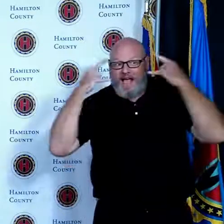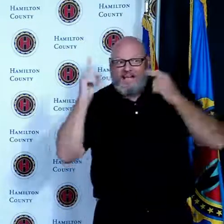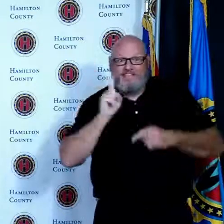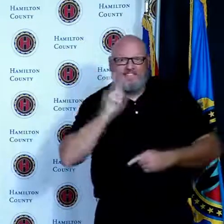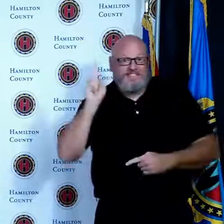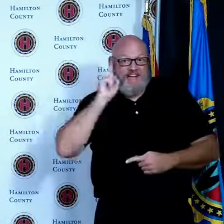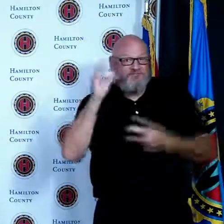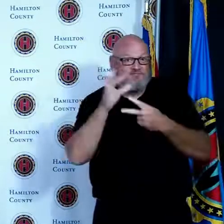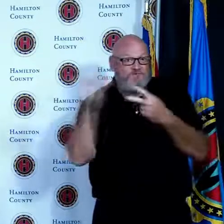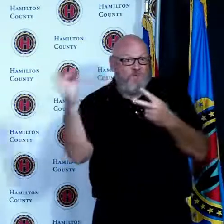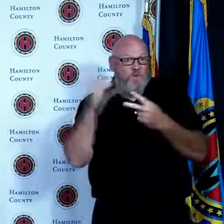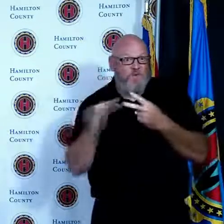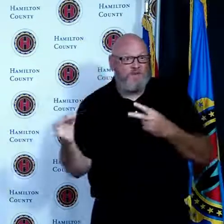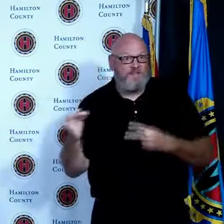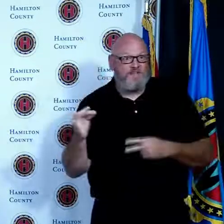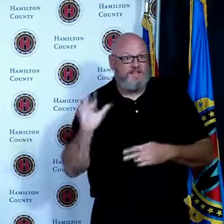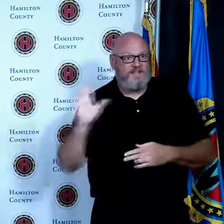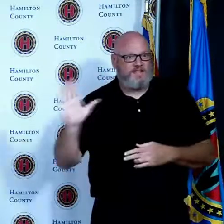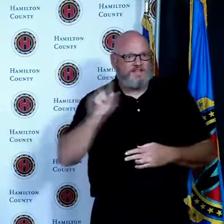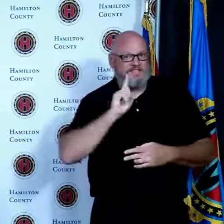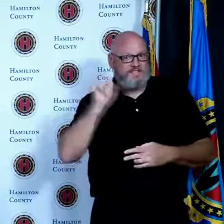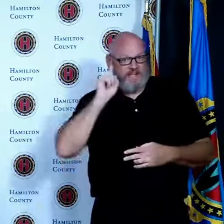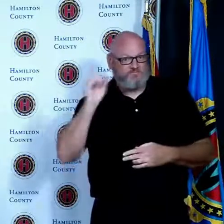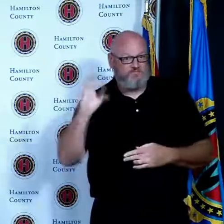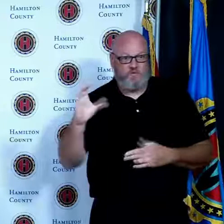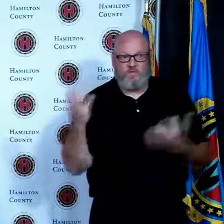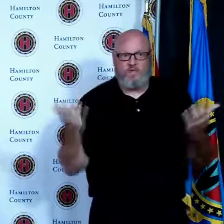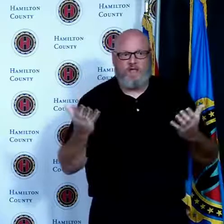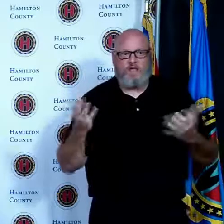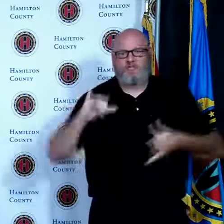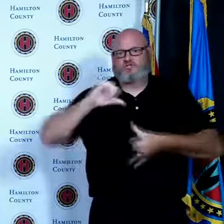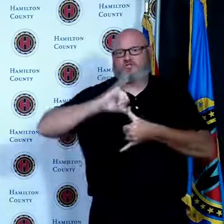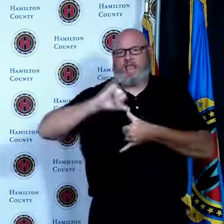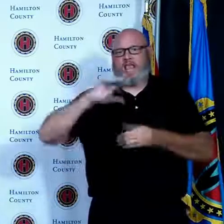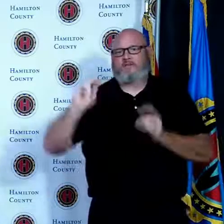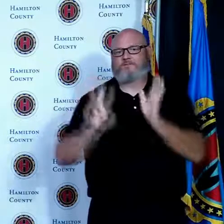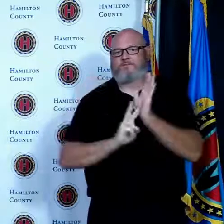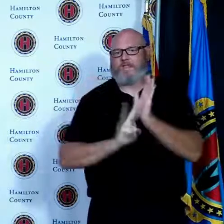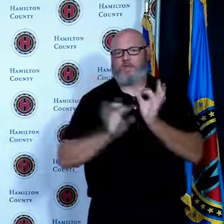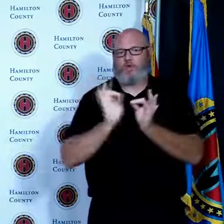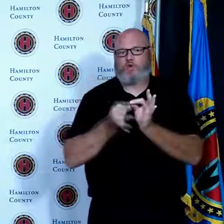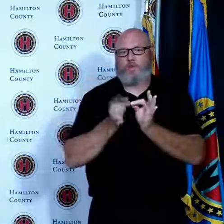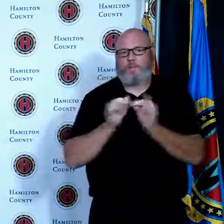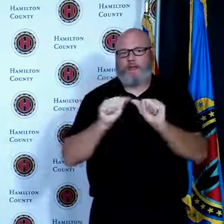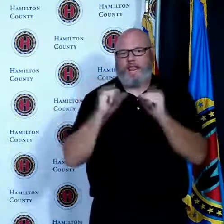Jay and Vicky who are here with us every Wednesday are from Deaf Choice so